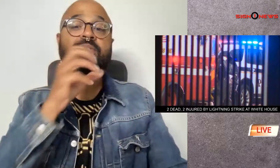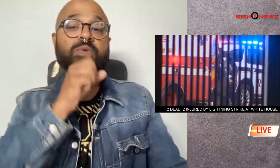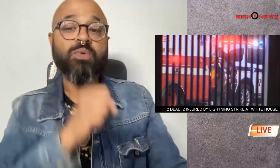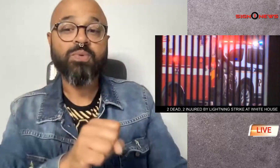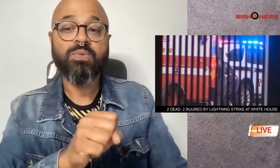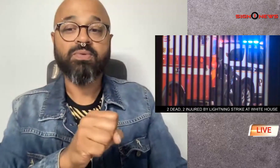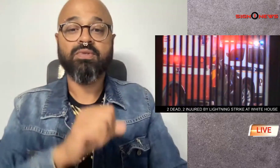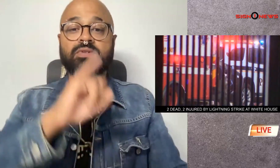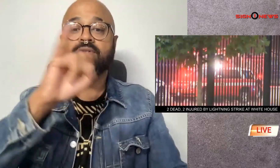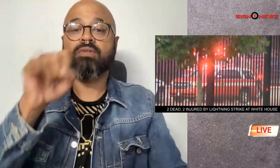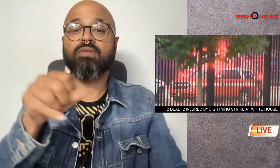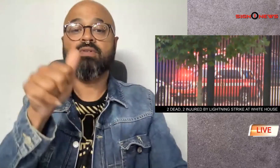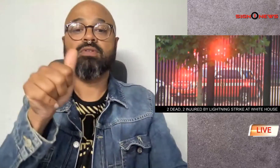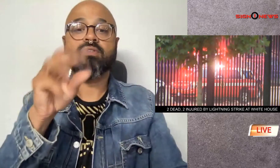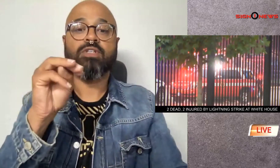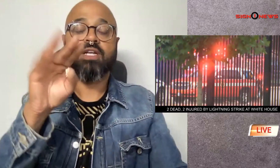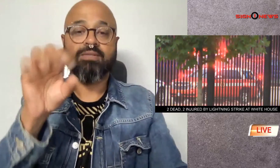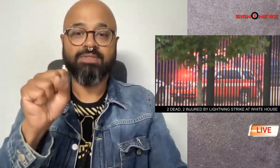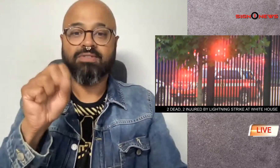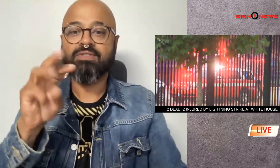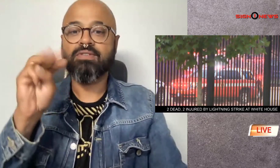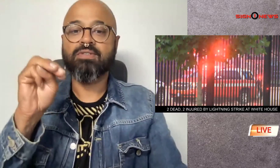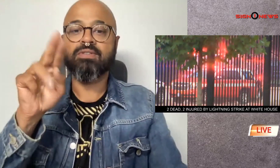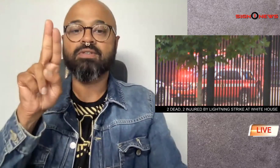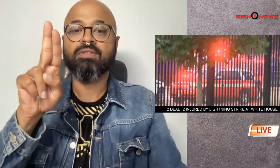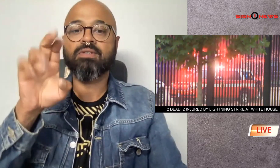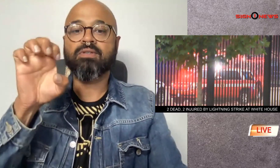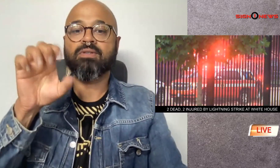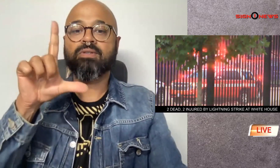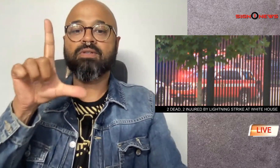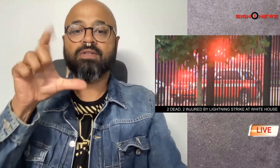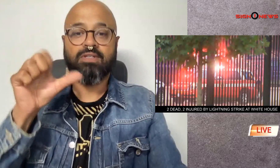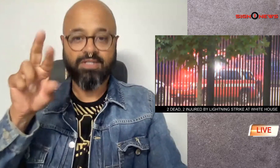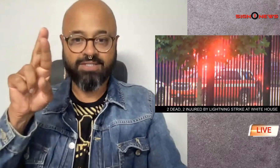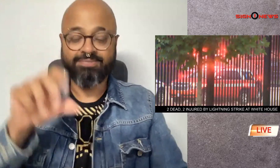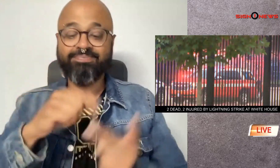authorities later identified the two people killed a 76-year-old James Mueller